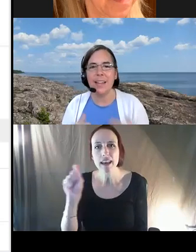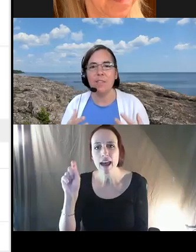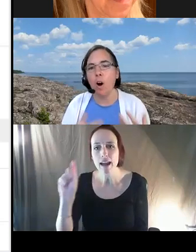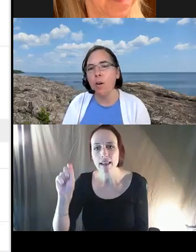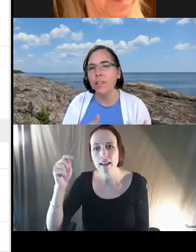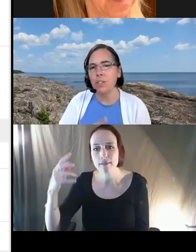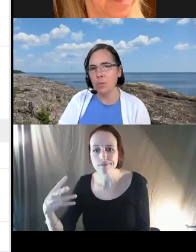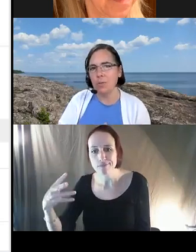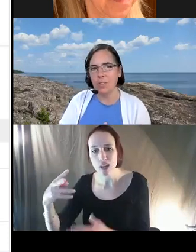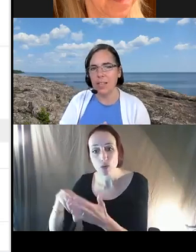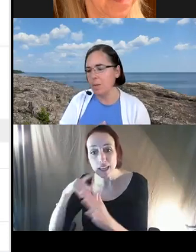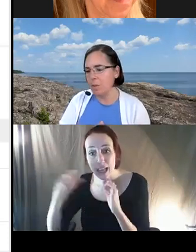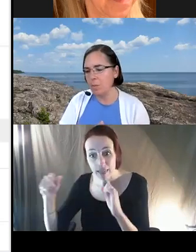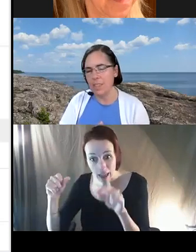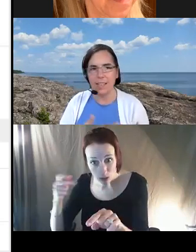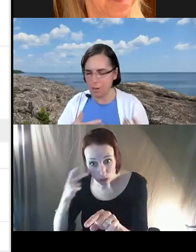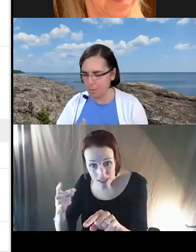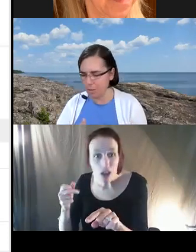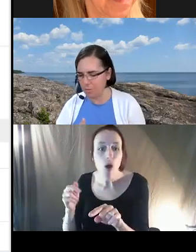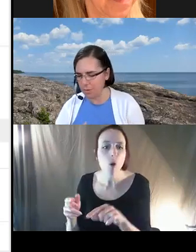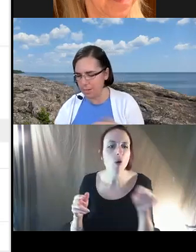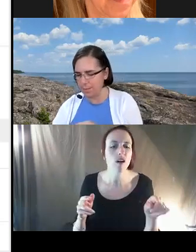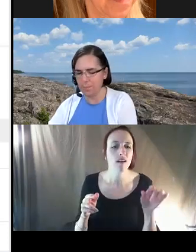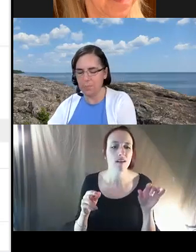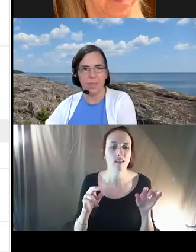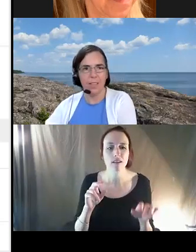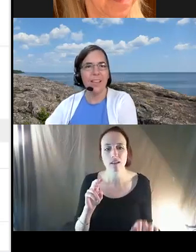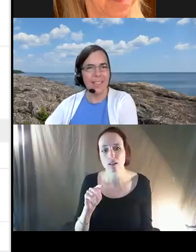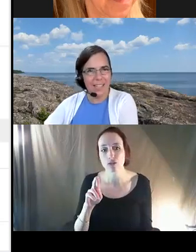not have all the tools available in Immersive Reader.